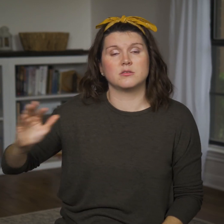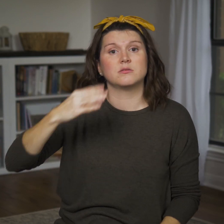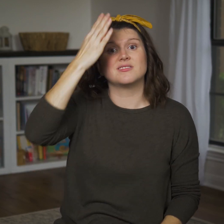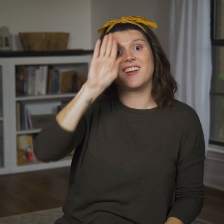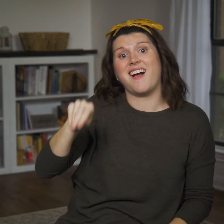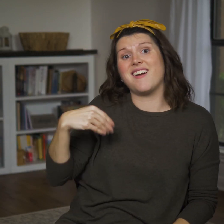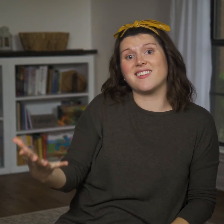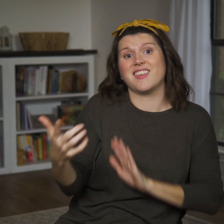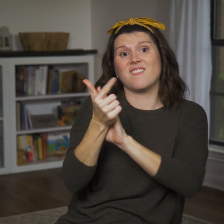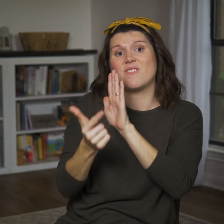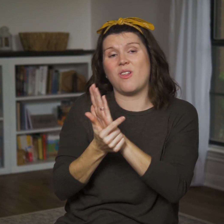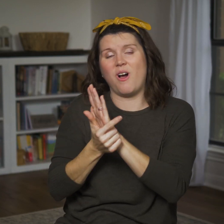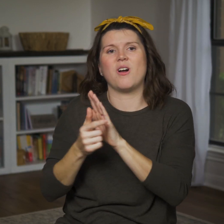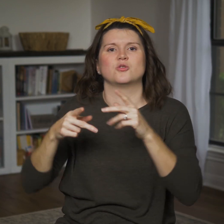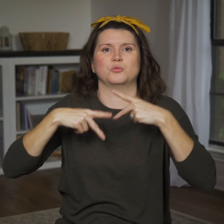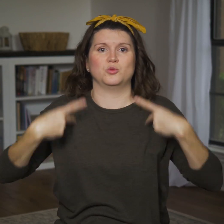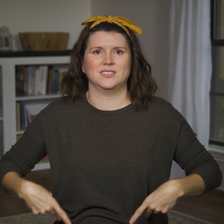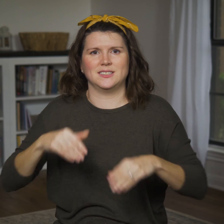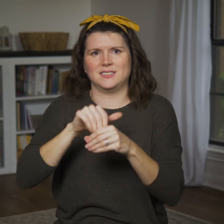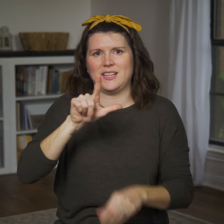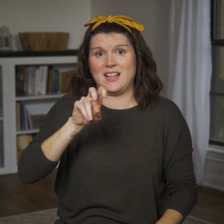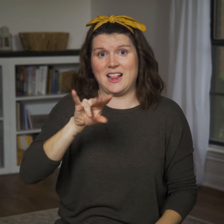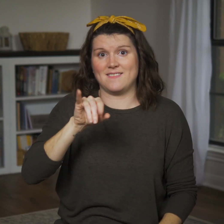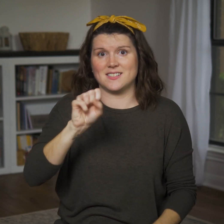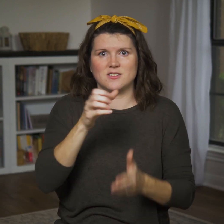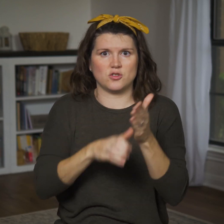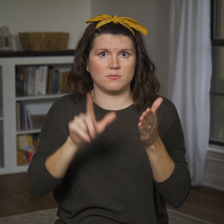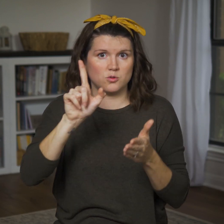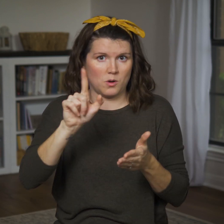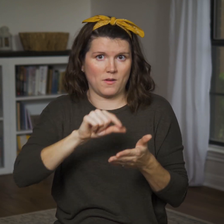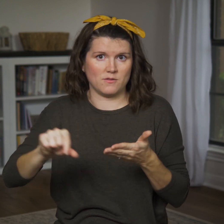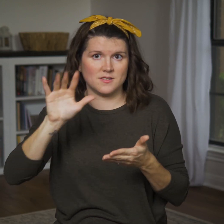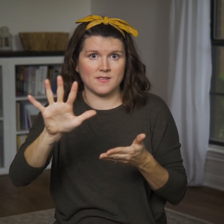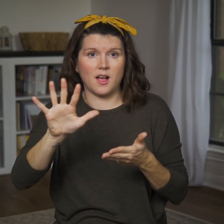God gave this law to the priests in Leviticus 21:5,